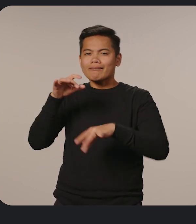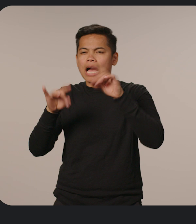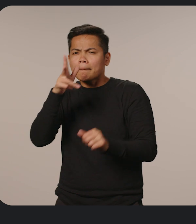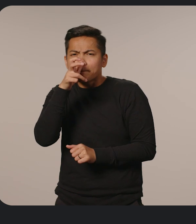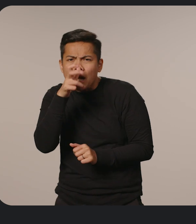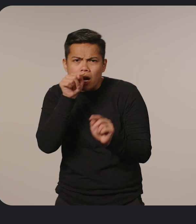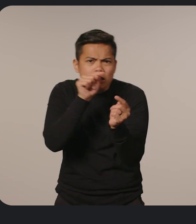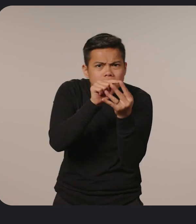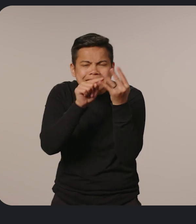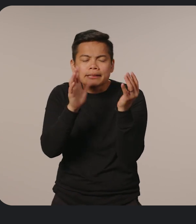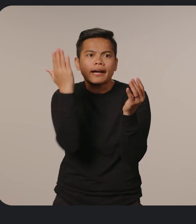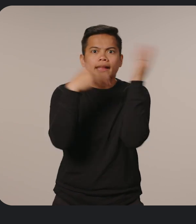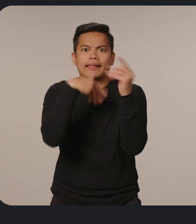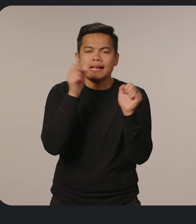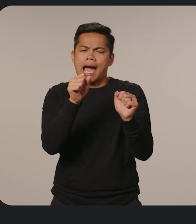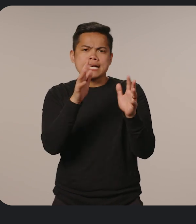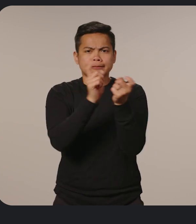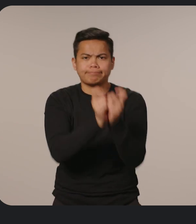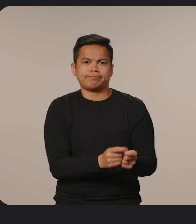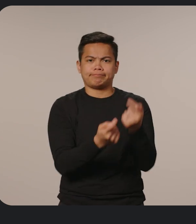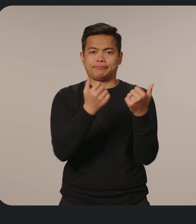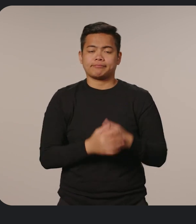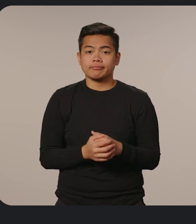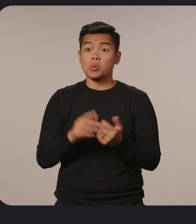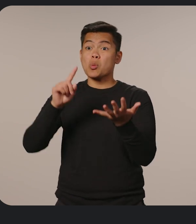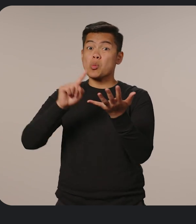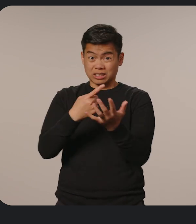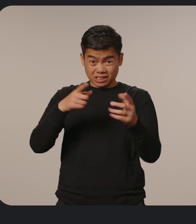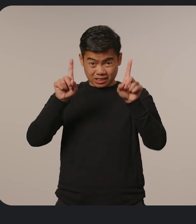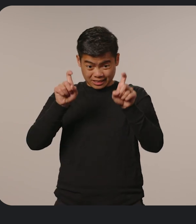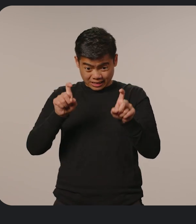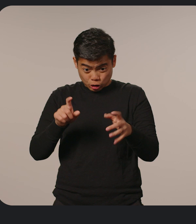in your internal testing